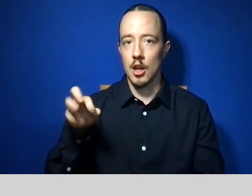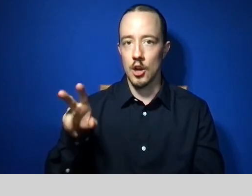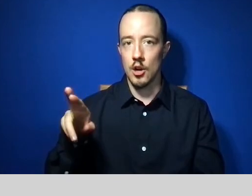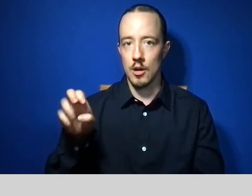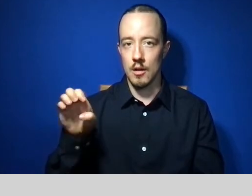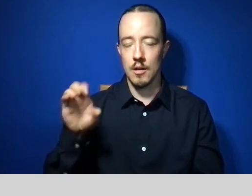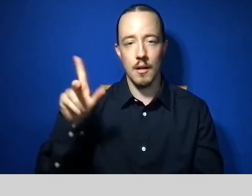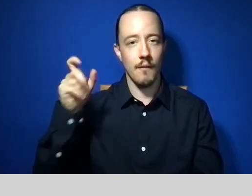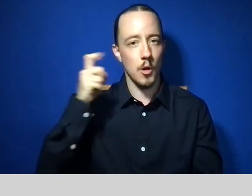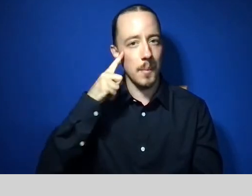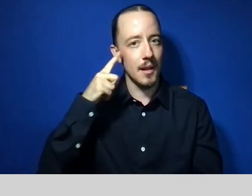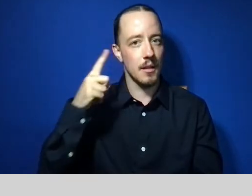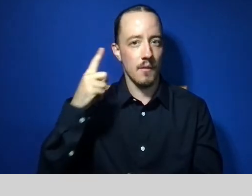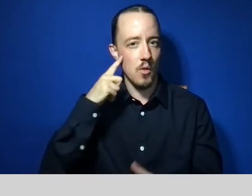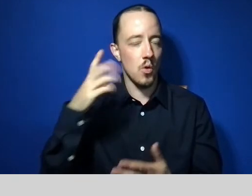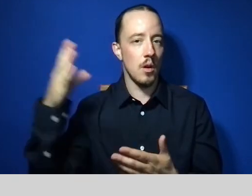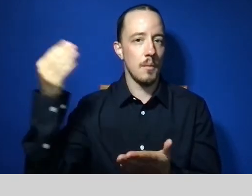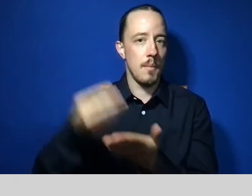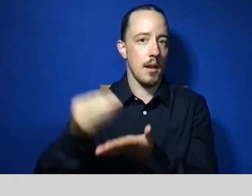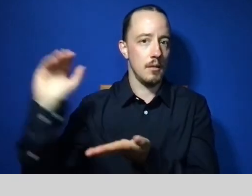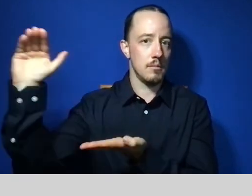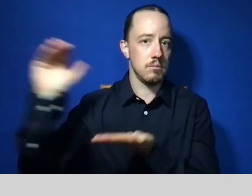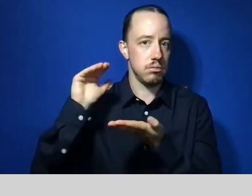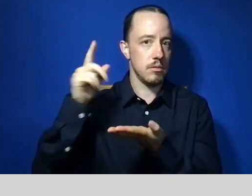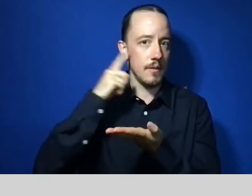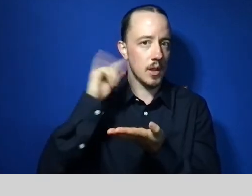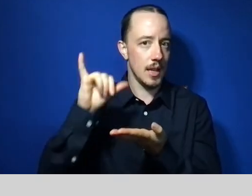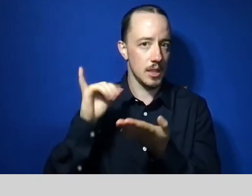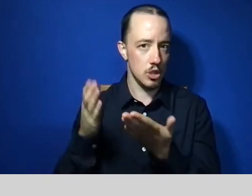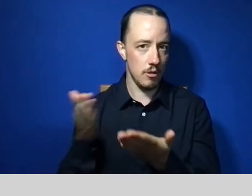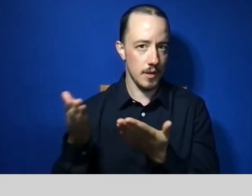or government entity to get reimbursed for that particular service.